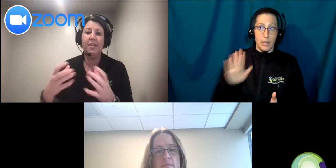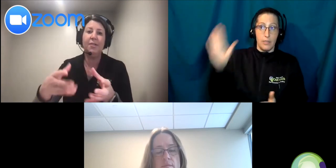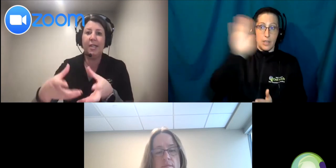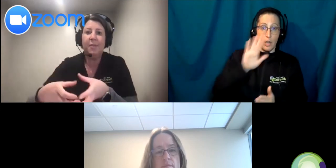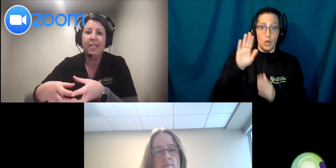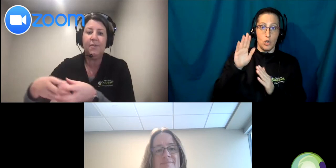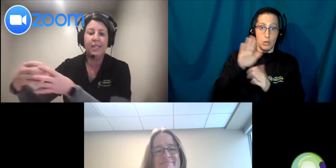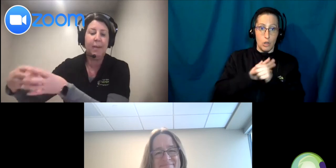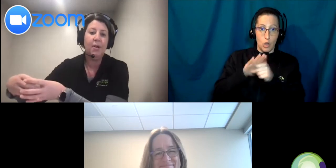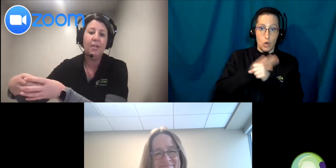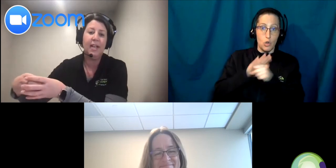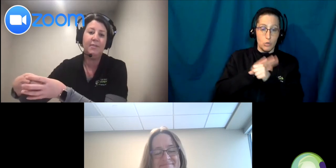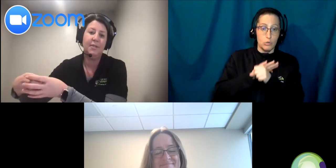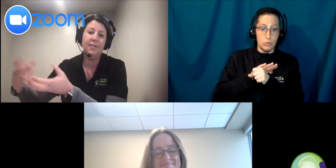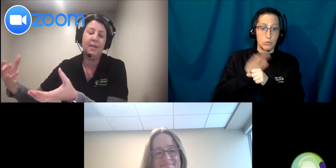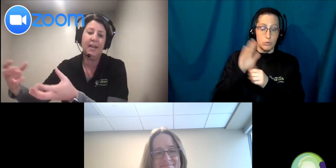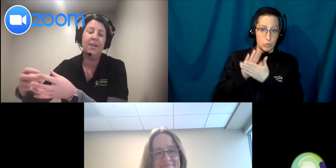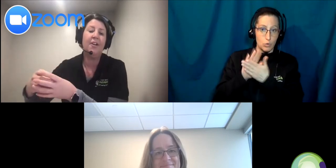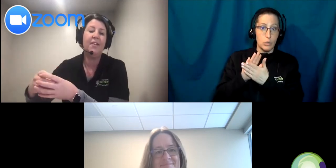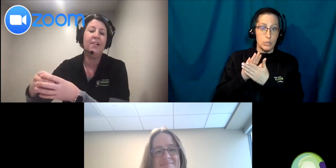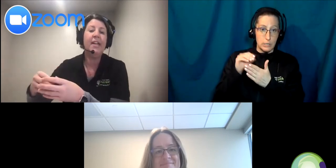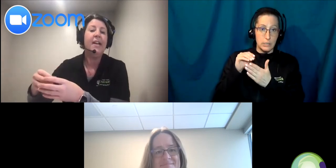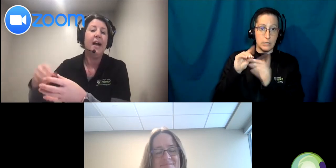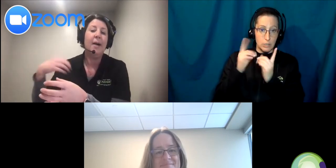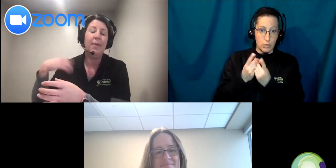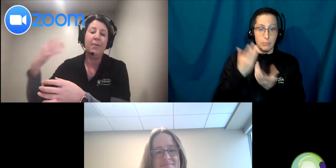Cross Plains, for example, could have students who are deaf and hard of hearing, and we would